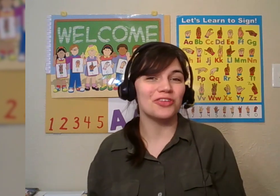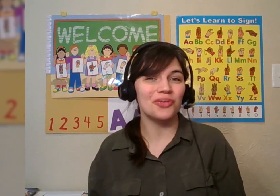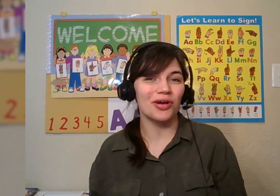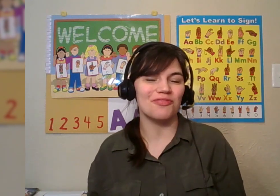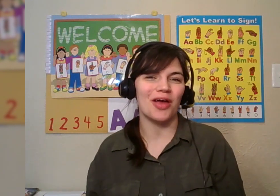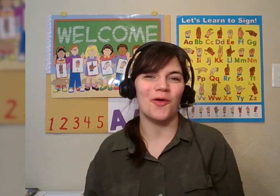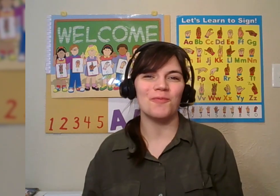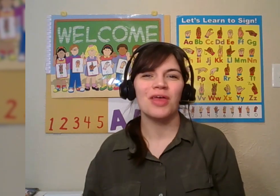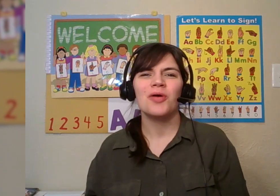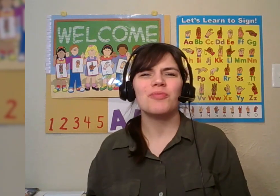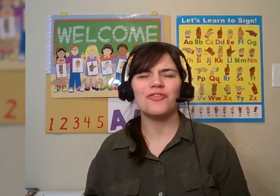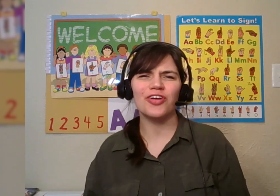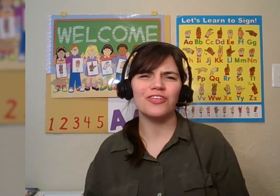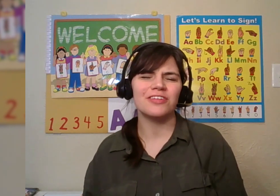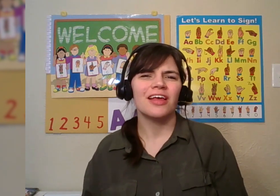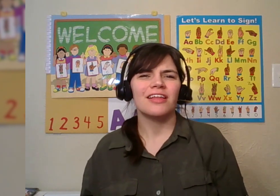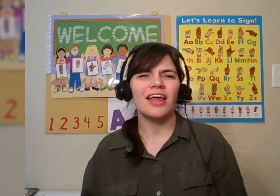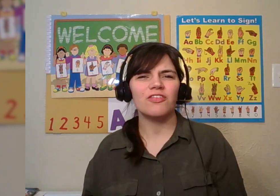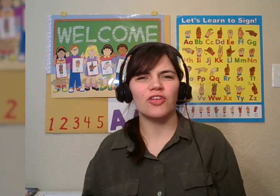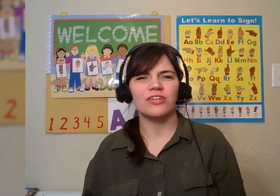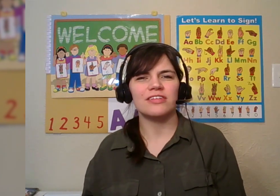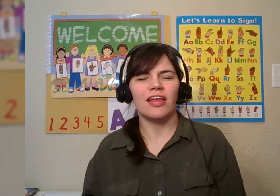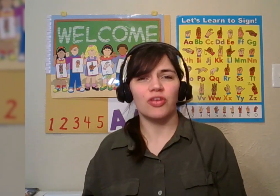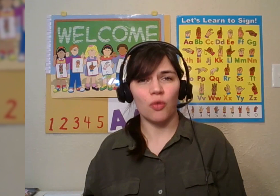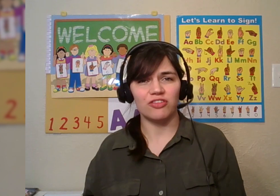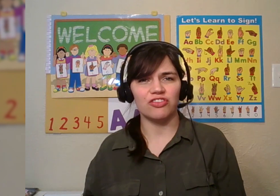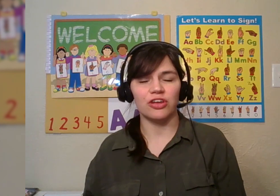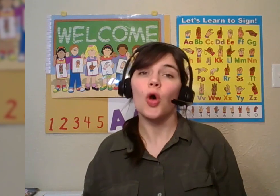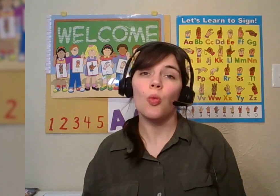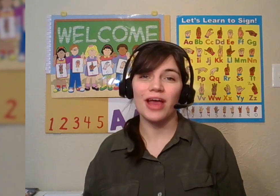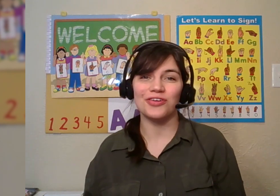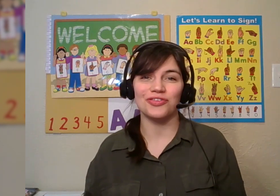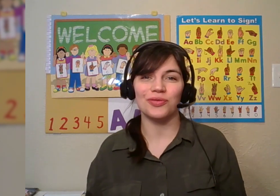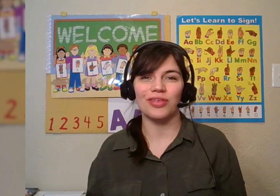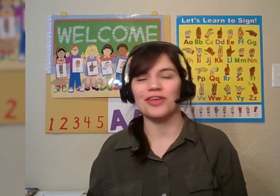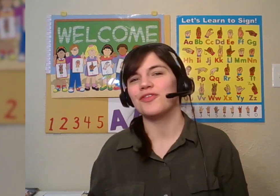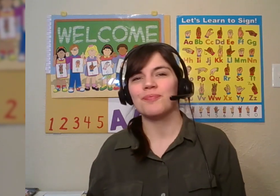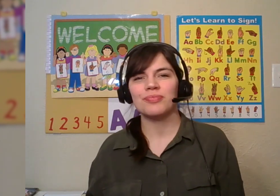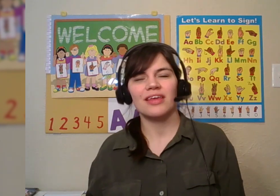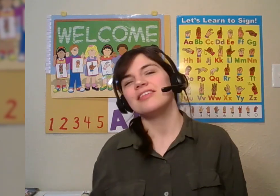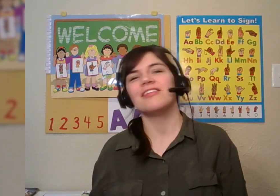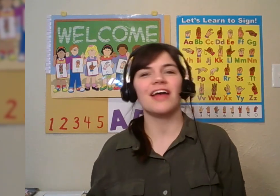tour of my home. But first, let's learn the question, "Where do you live?" To sign